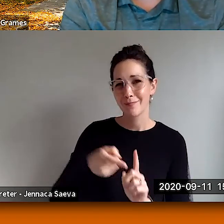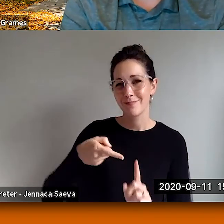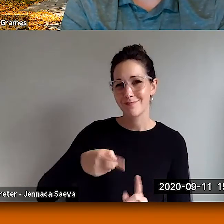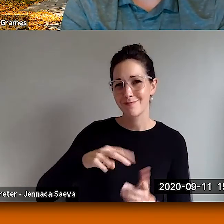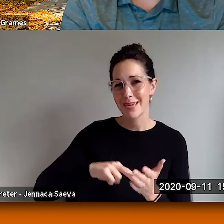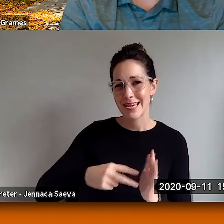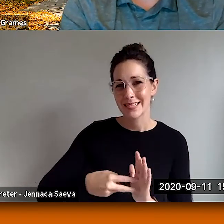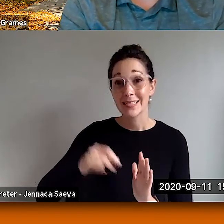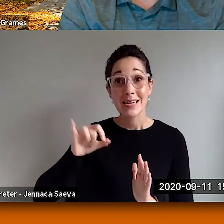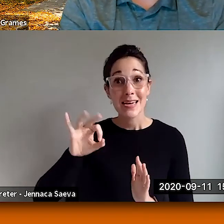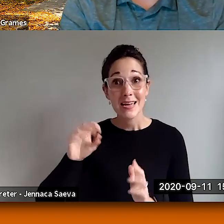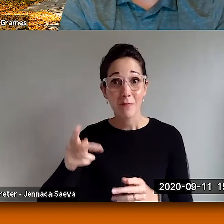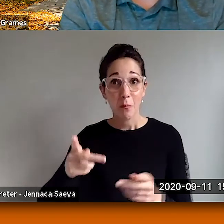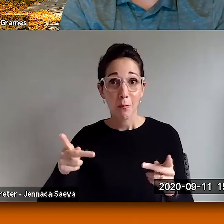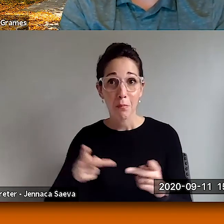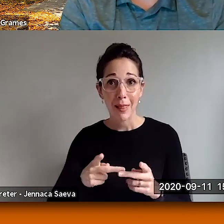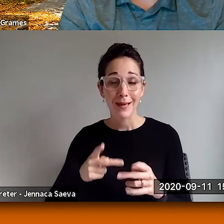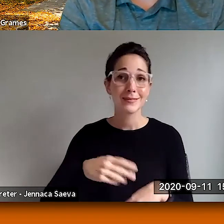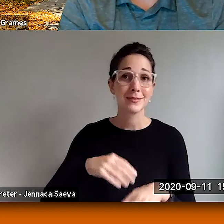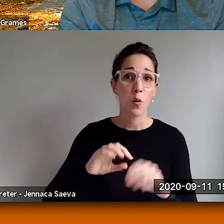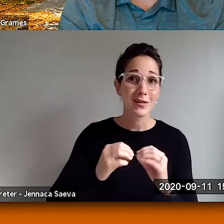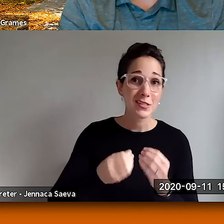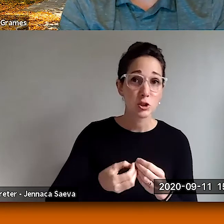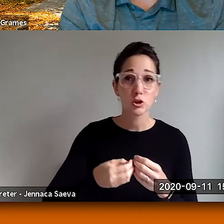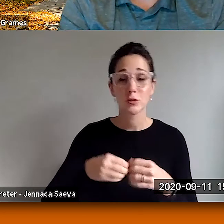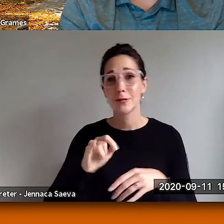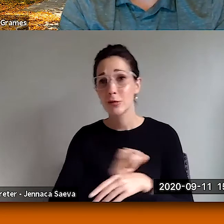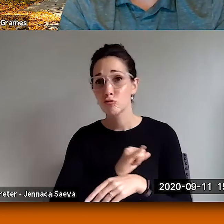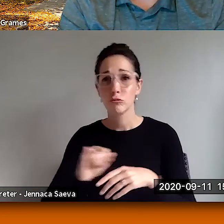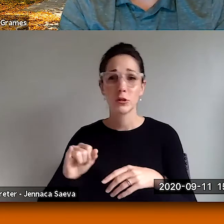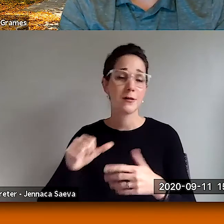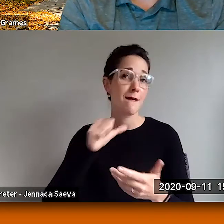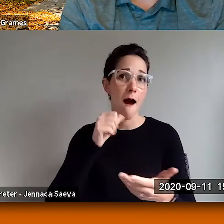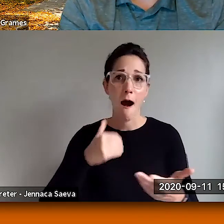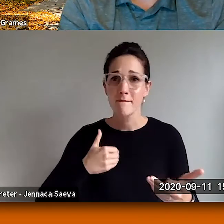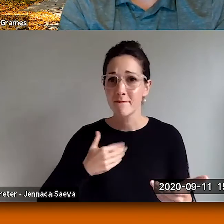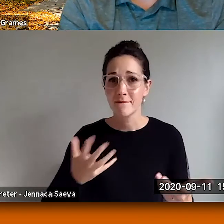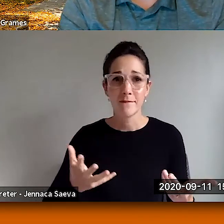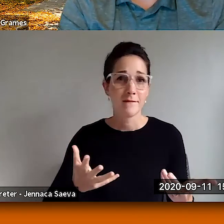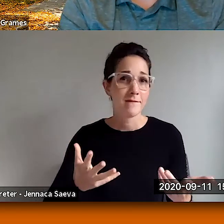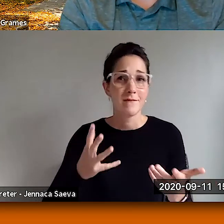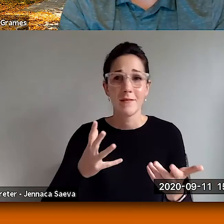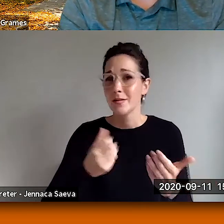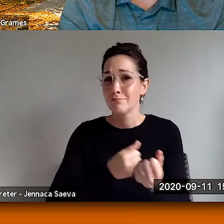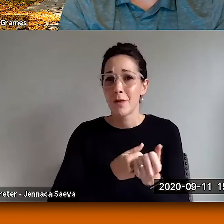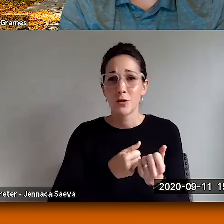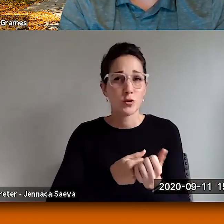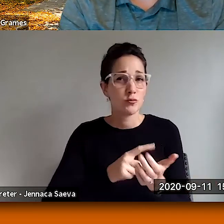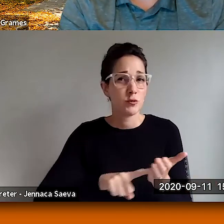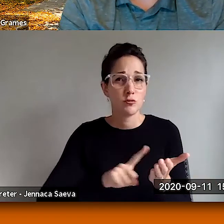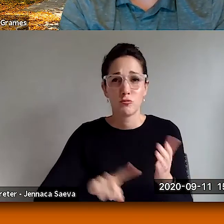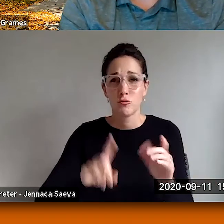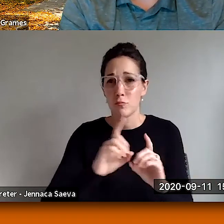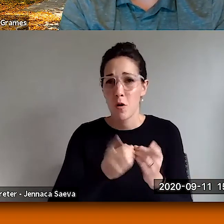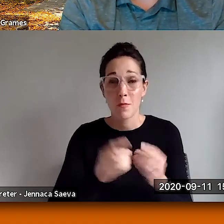or industry, or whatever have you, if they don't have a sponsored research department,